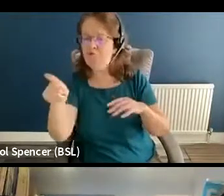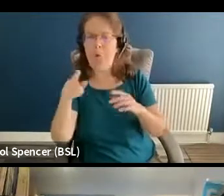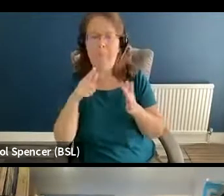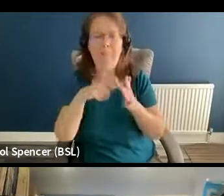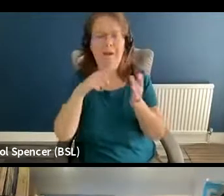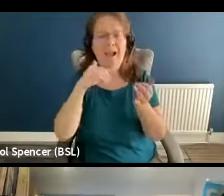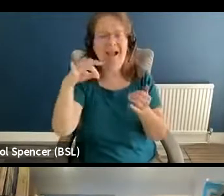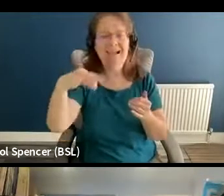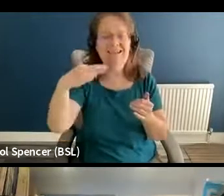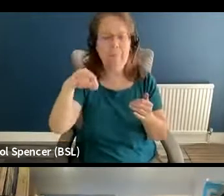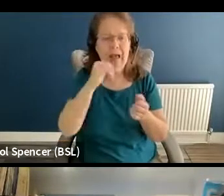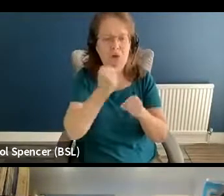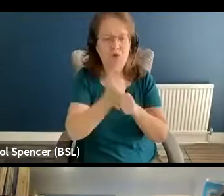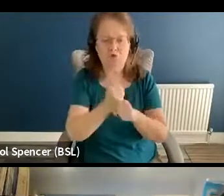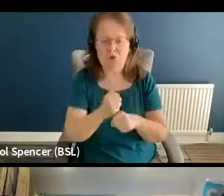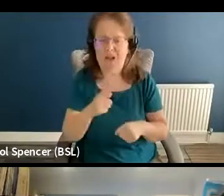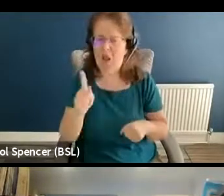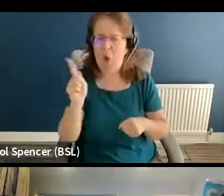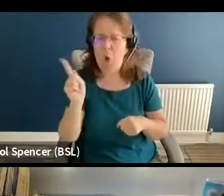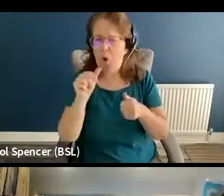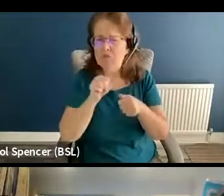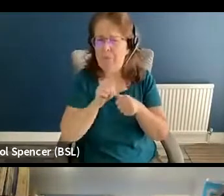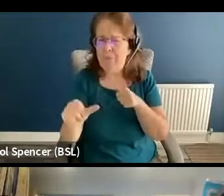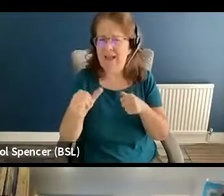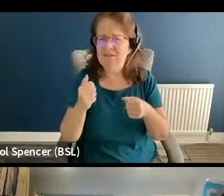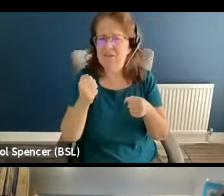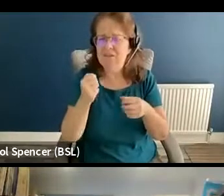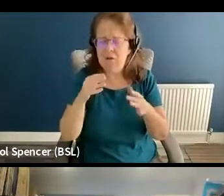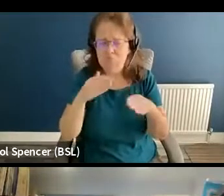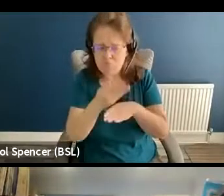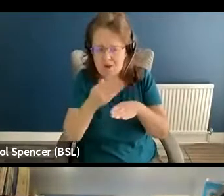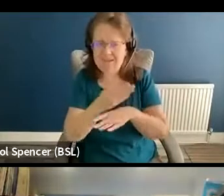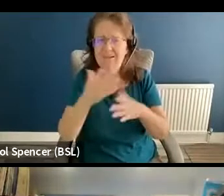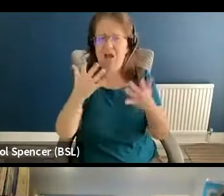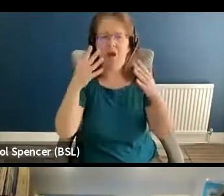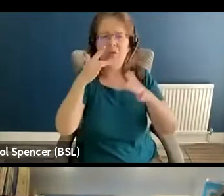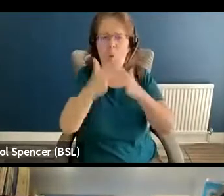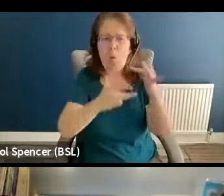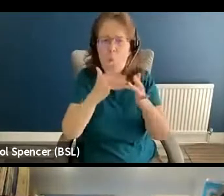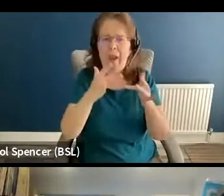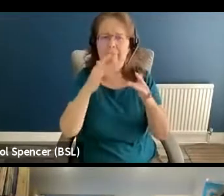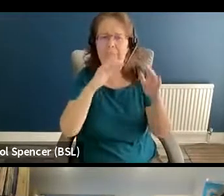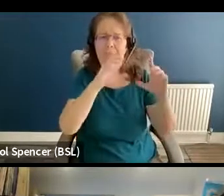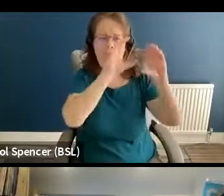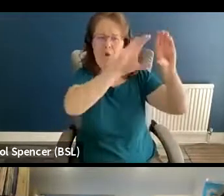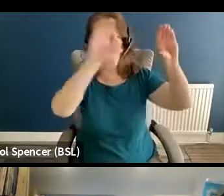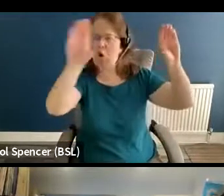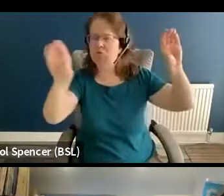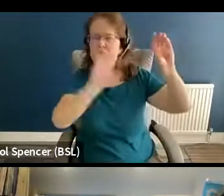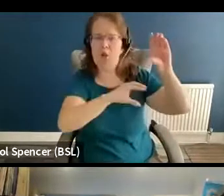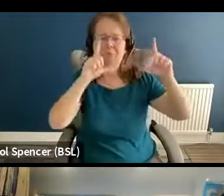what's best practice for ensuring web content that is photography or visual led or even soundscape led.